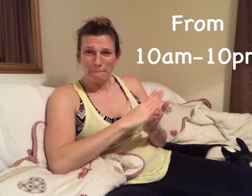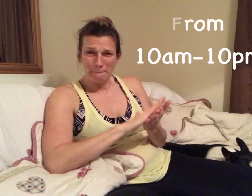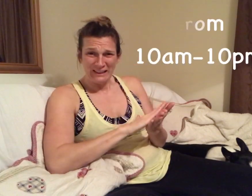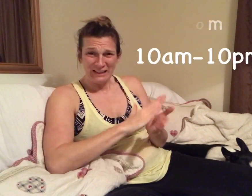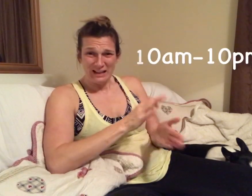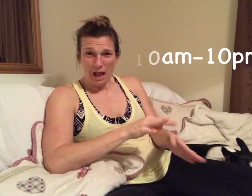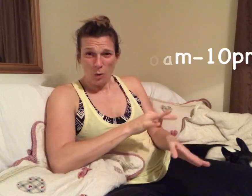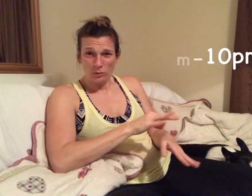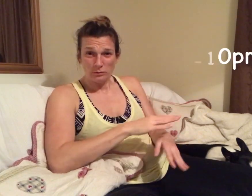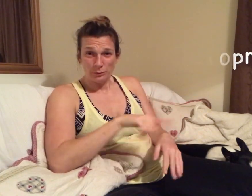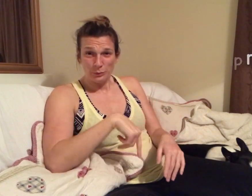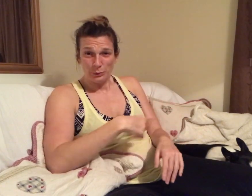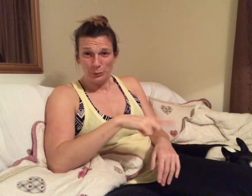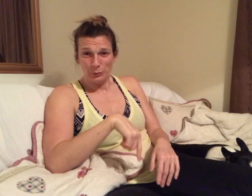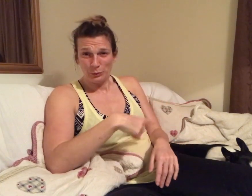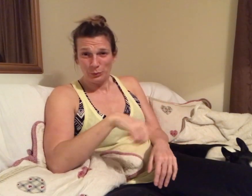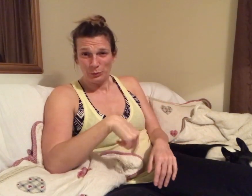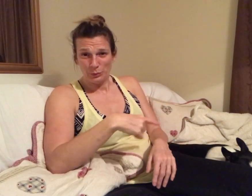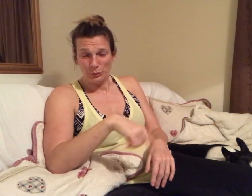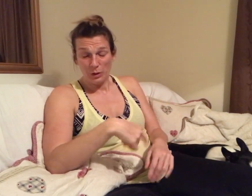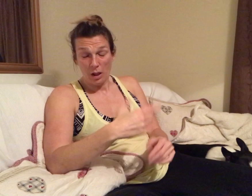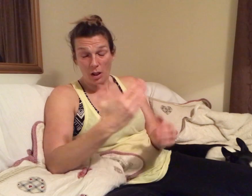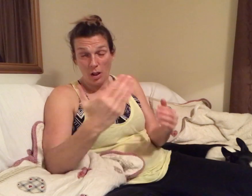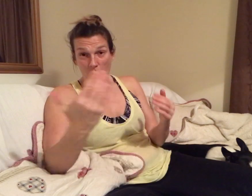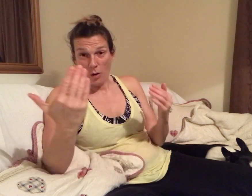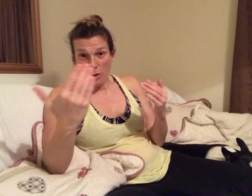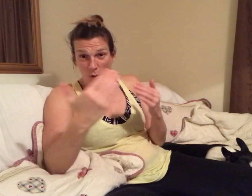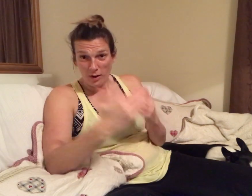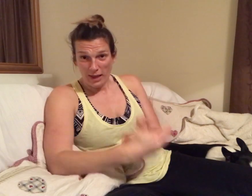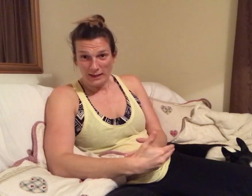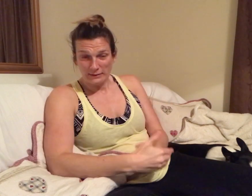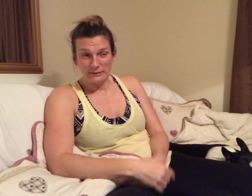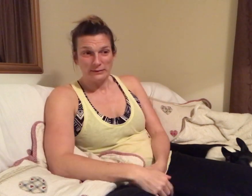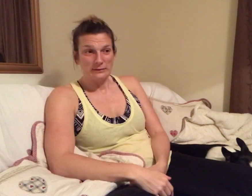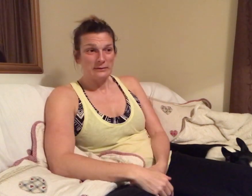Which means the clock will be ticking away the hours!